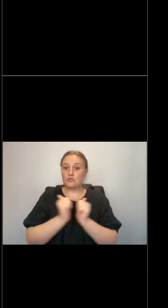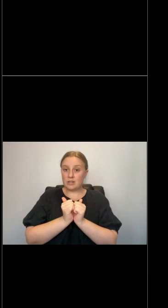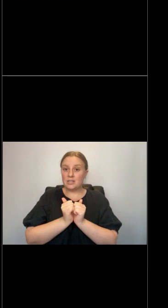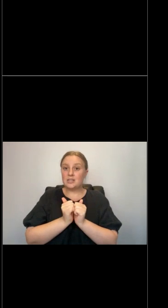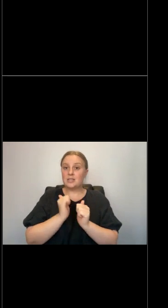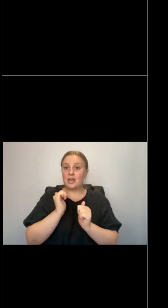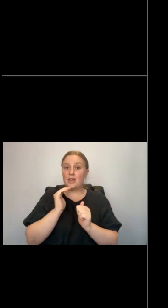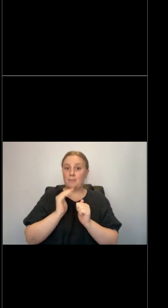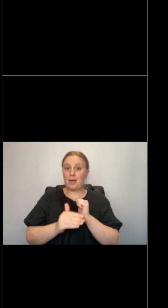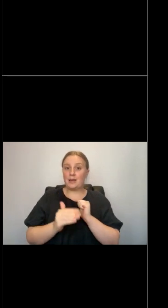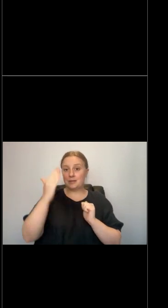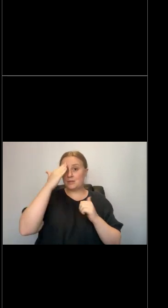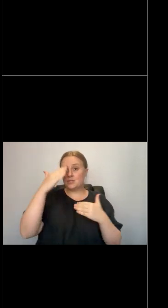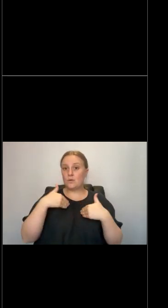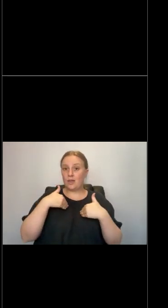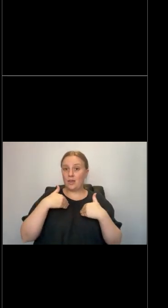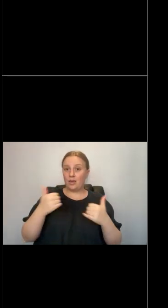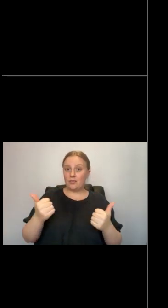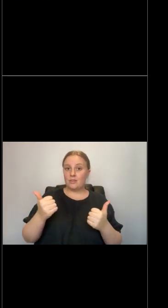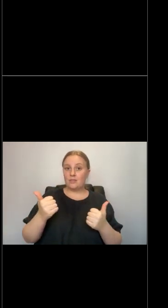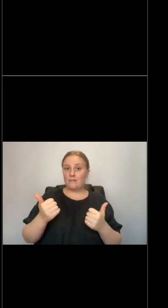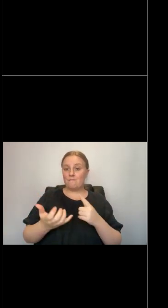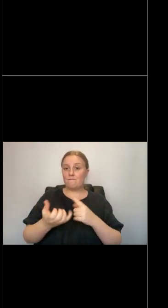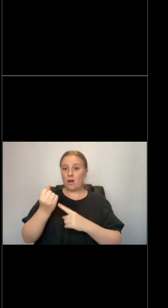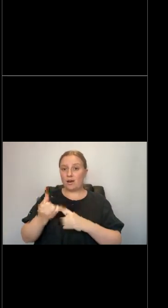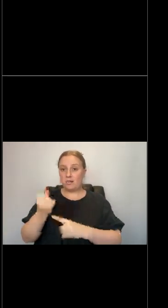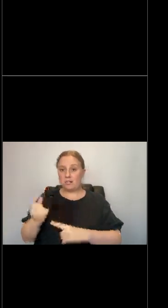psychiatrists and psychologists, and it helps reduce the length of the hearing